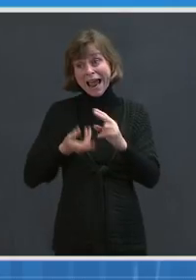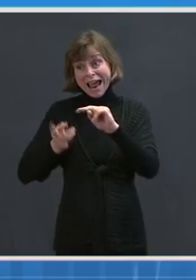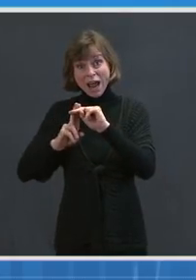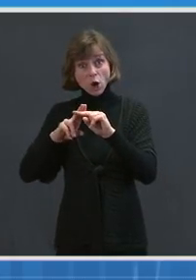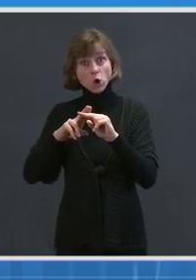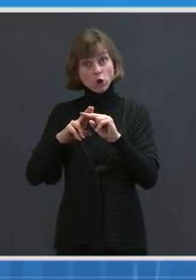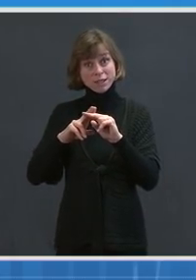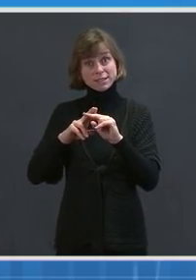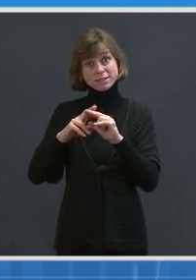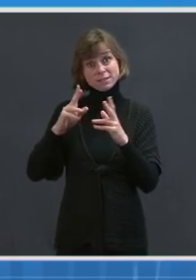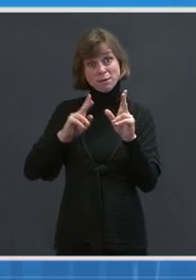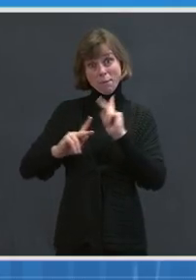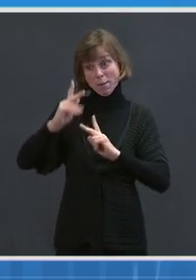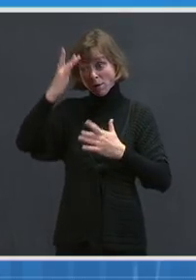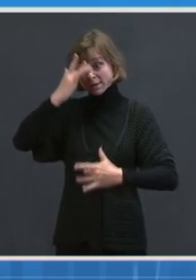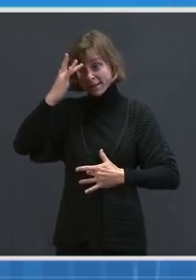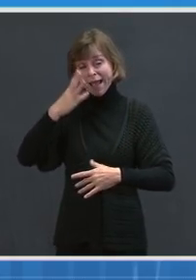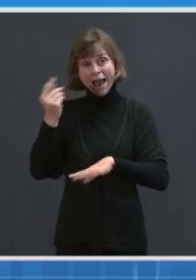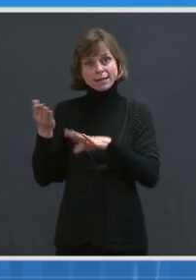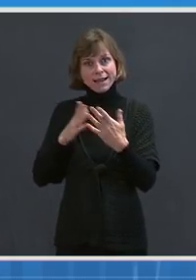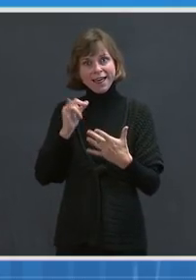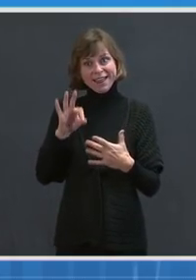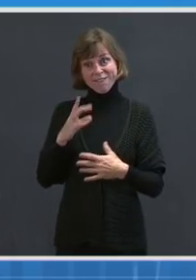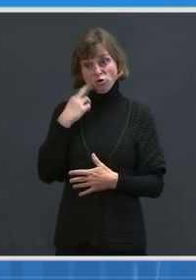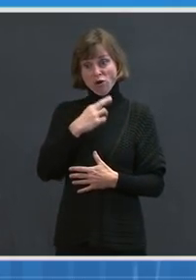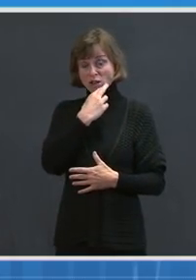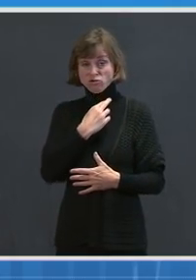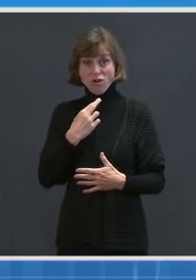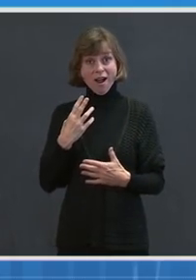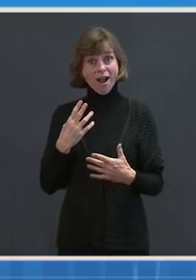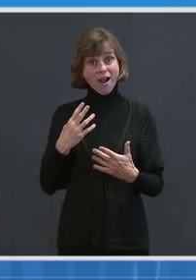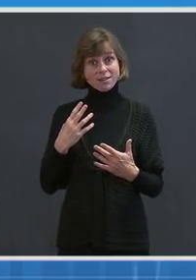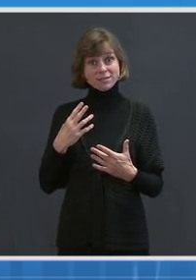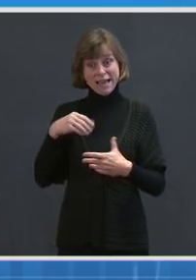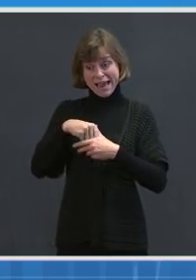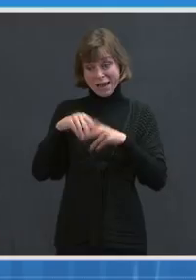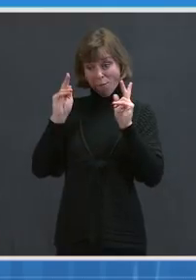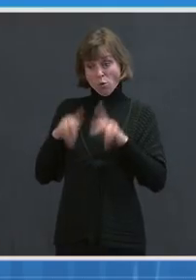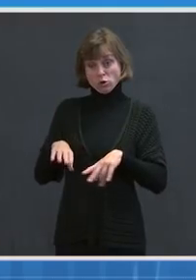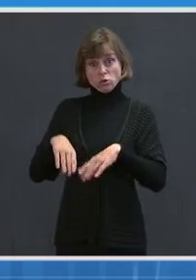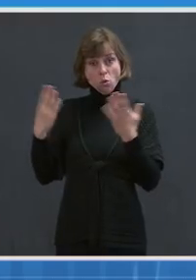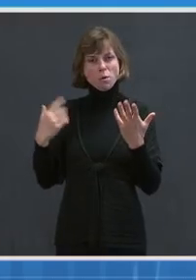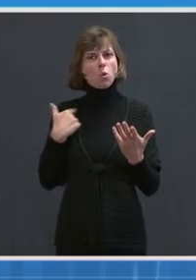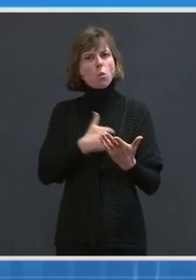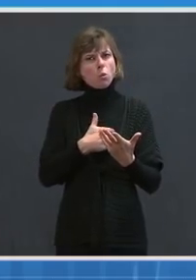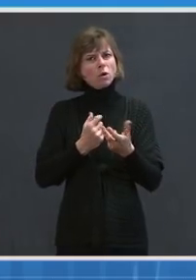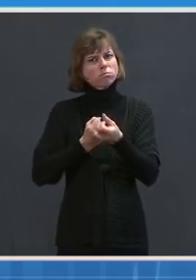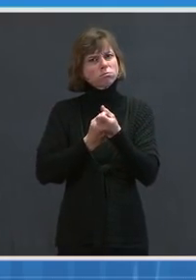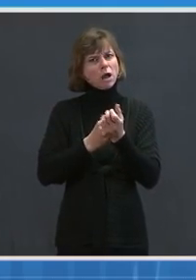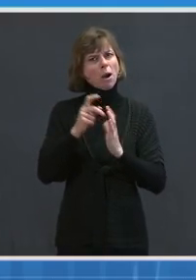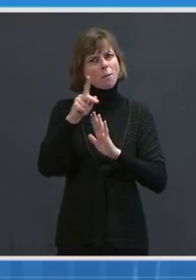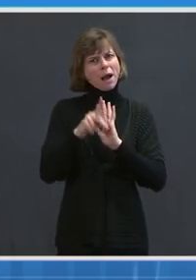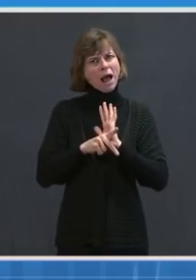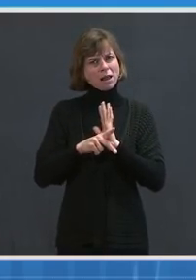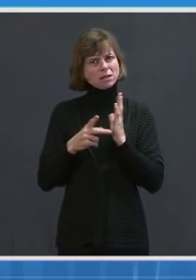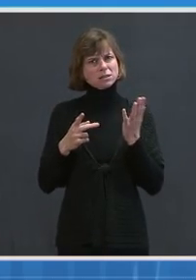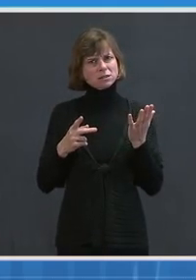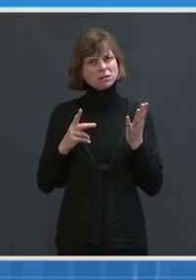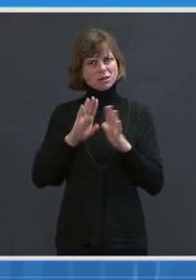when you have in-person restaurant dining. And so we would advocate for policies, certainly while we're at this plateau of a high number of cases